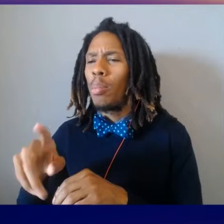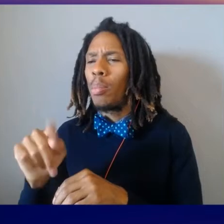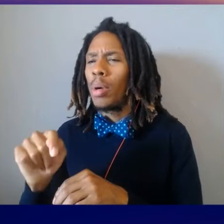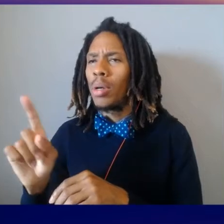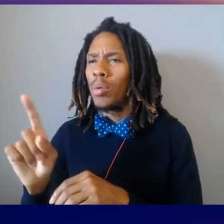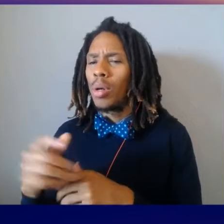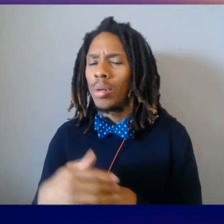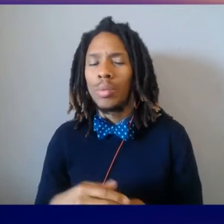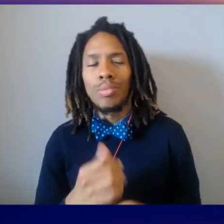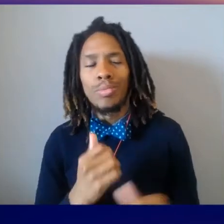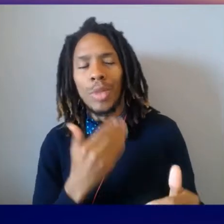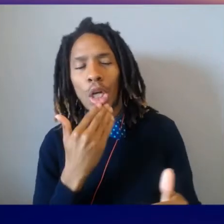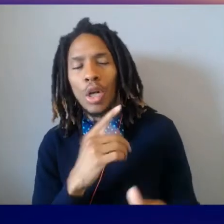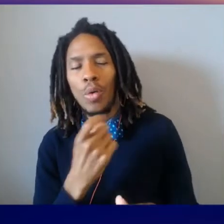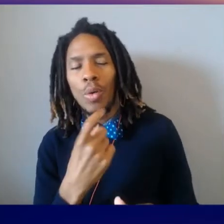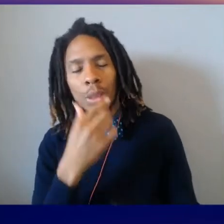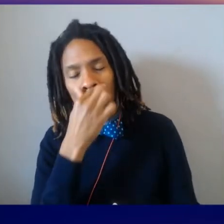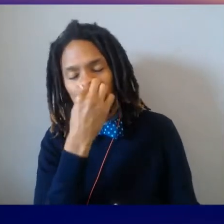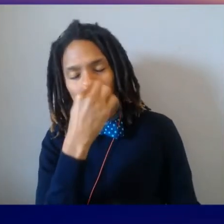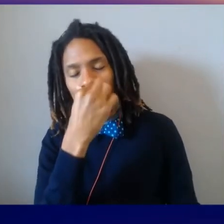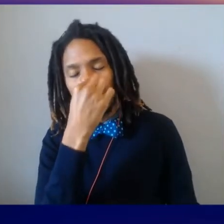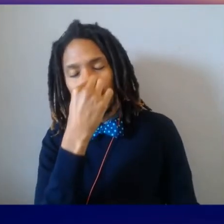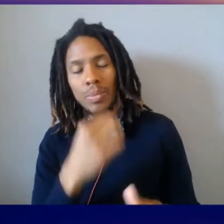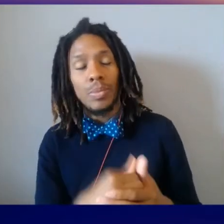So, right now, you can actually take the data